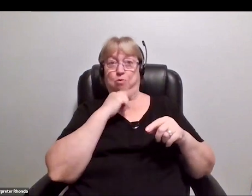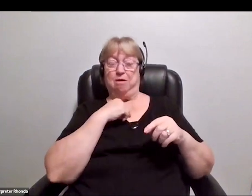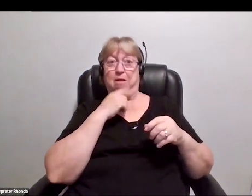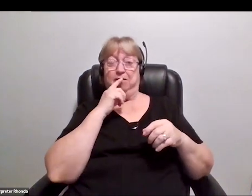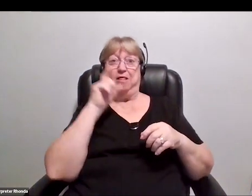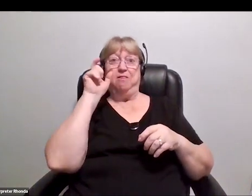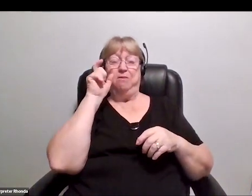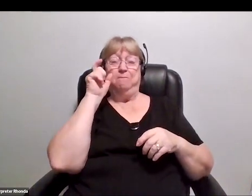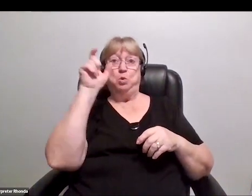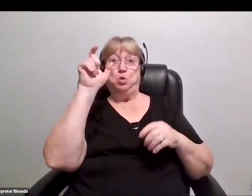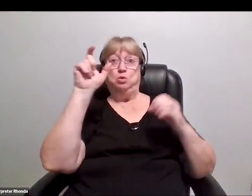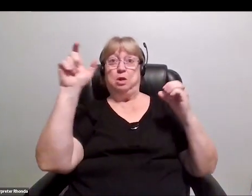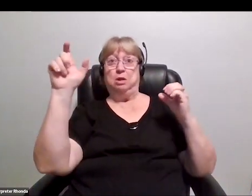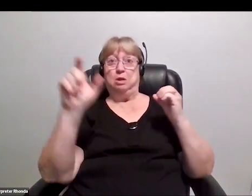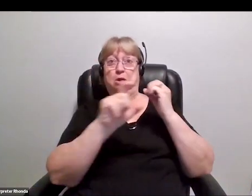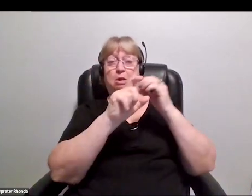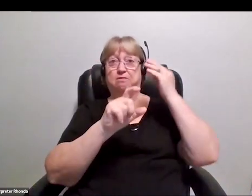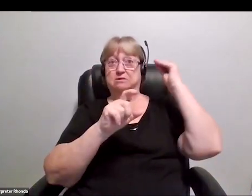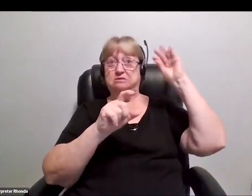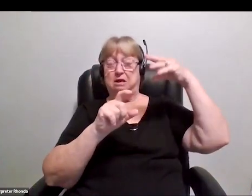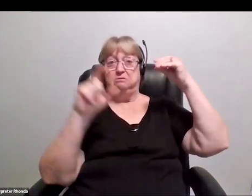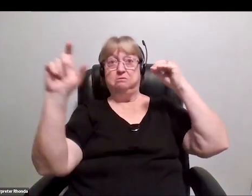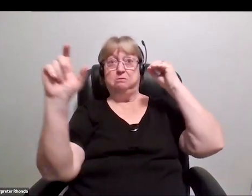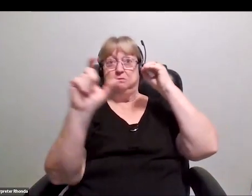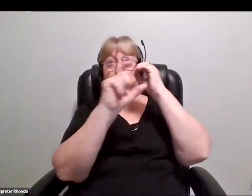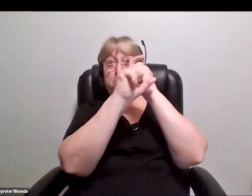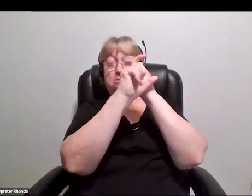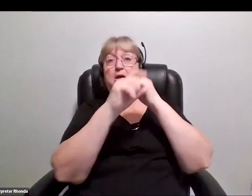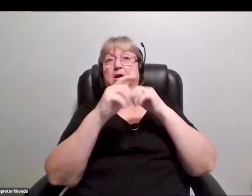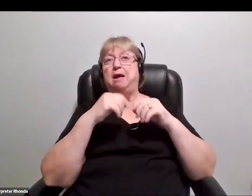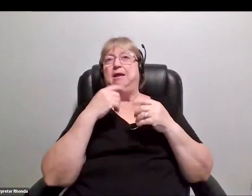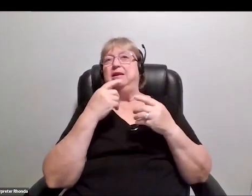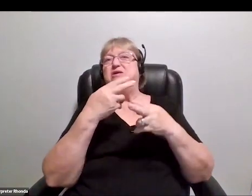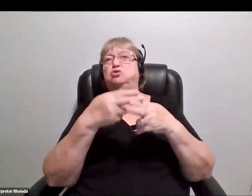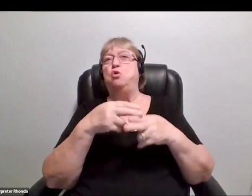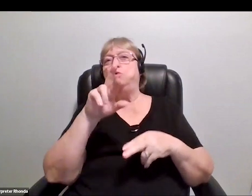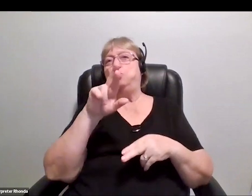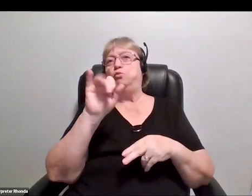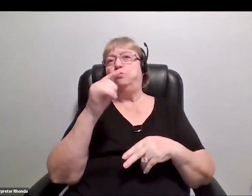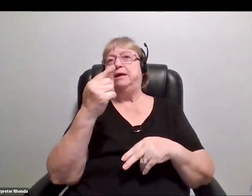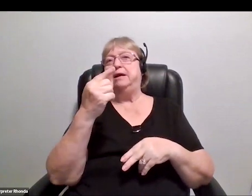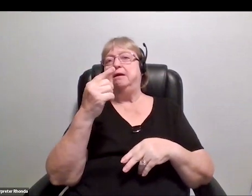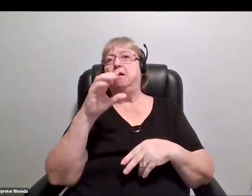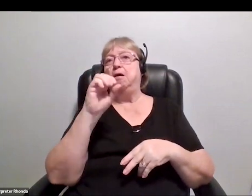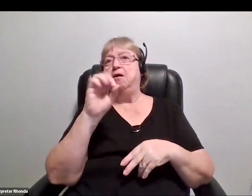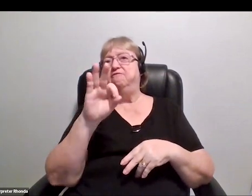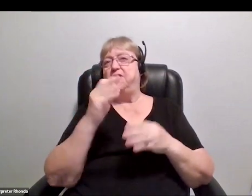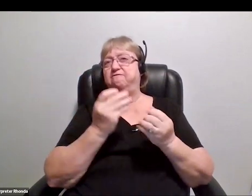far enough away that it doesn't totally eclipse it. It's often called the ring of fire because this image on the right that I'm showing of a child